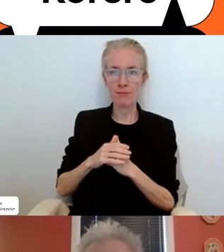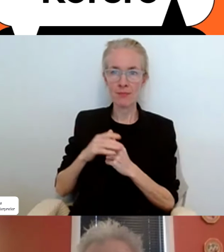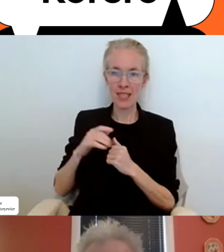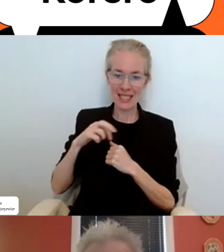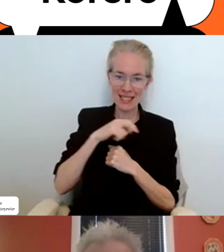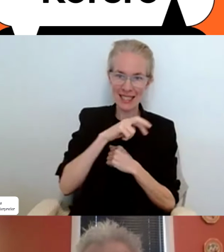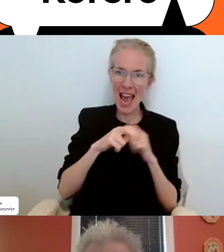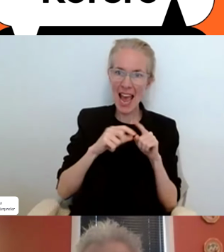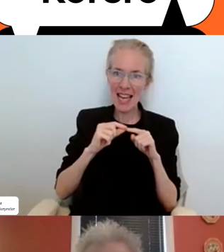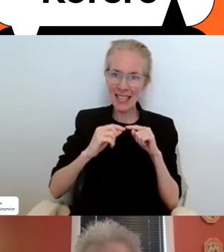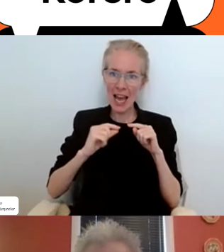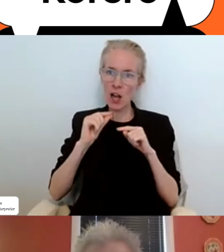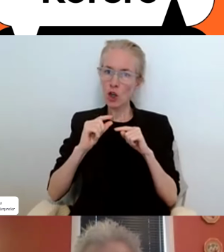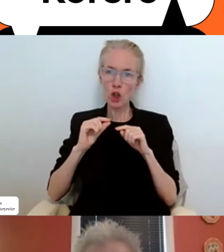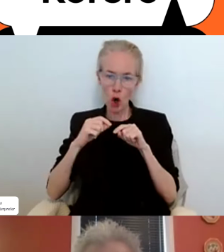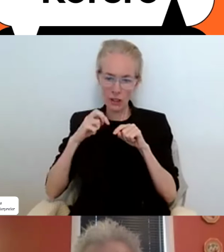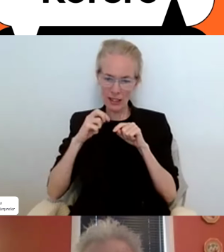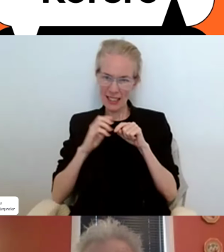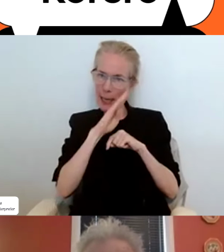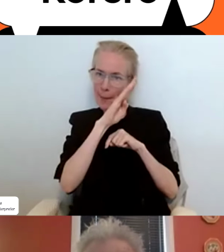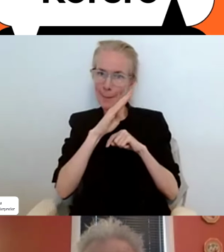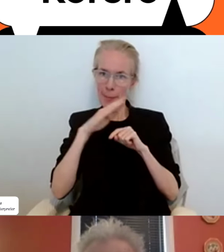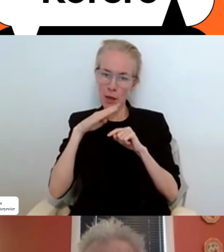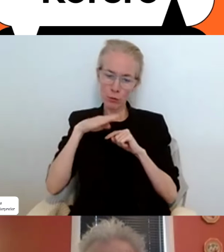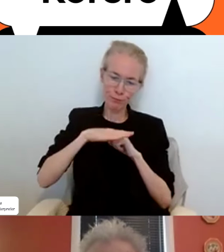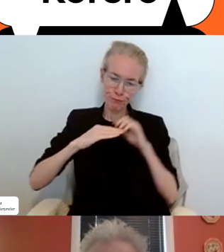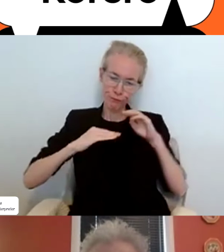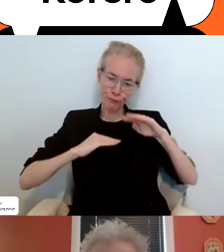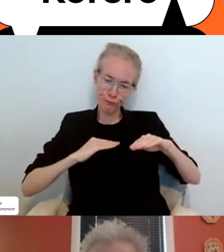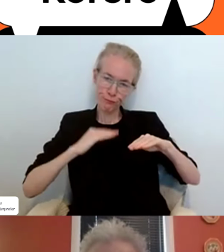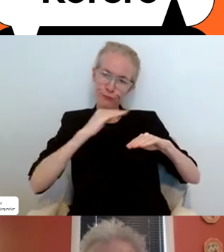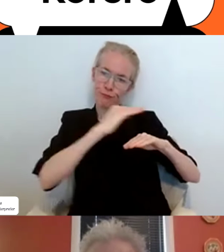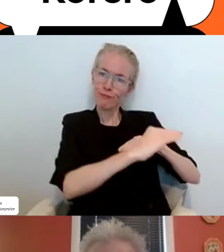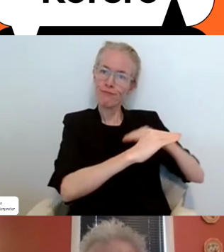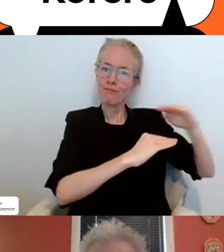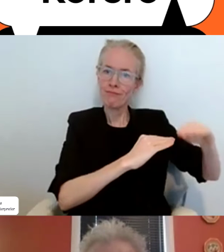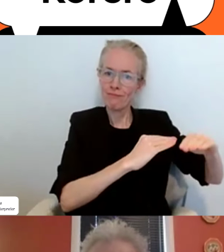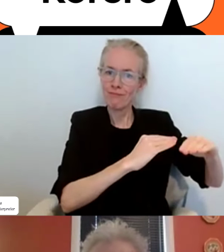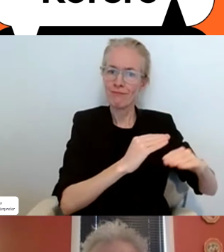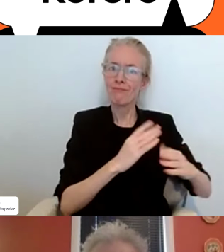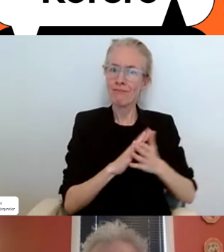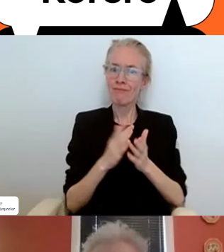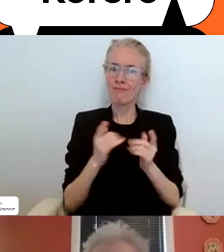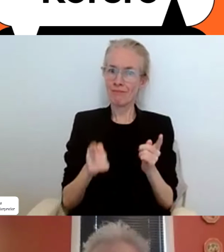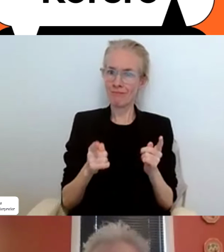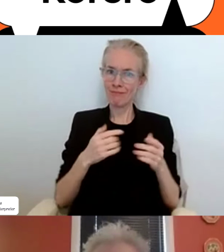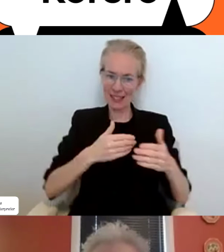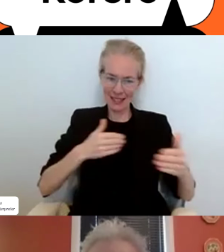the stairs are about 1050 mms wide, far wider than standard. And even